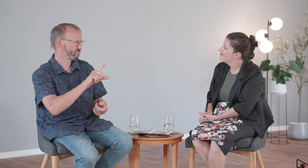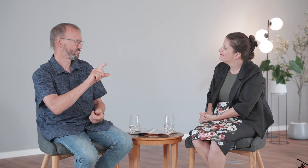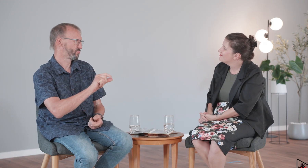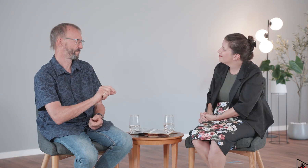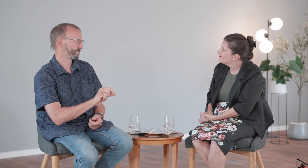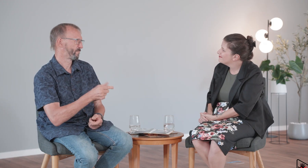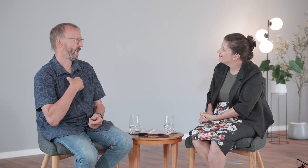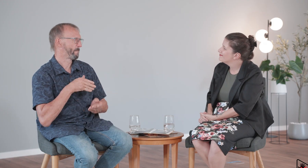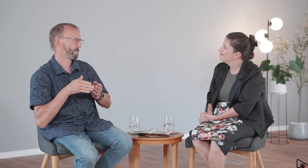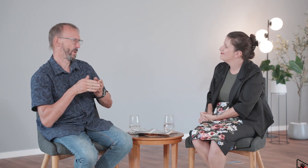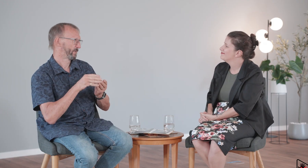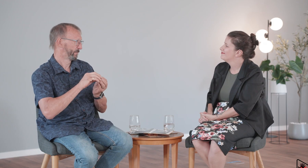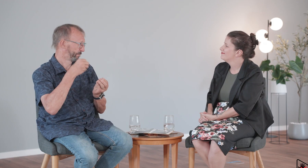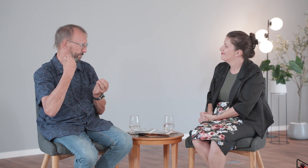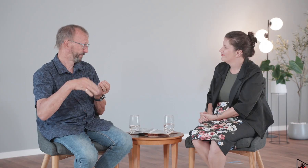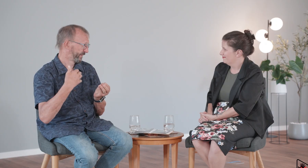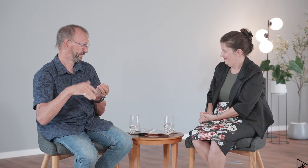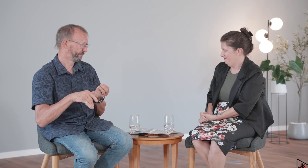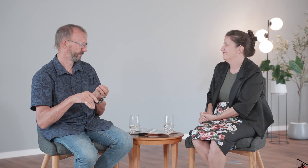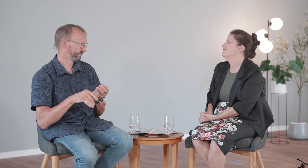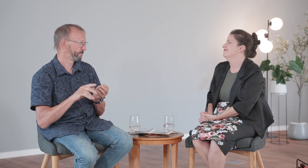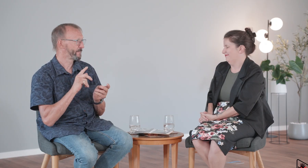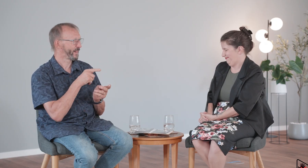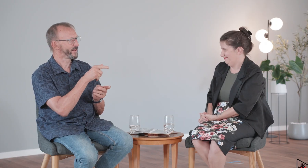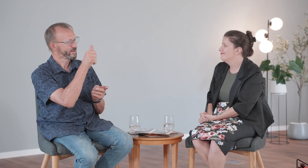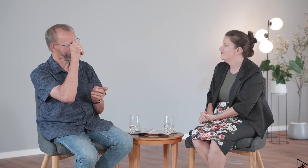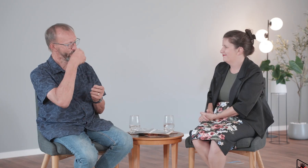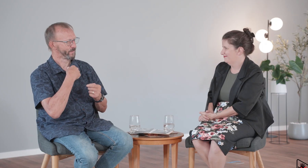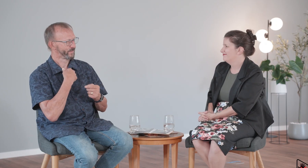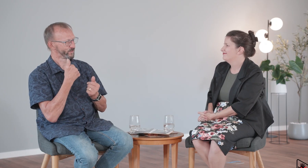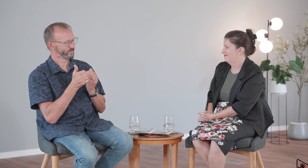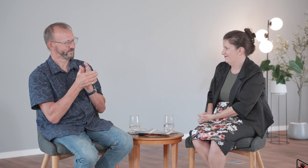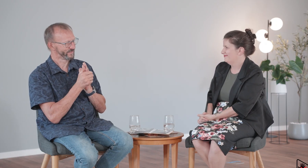went halves in this secondhand boat. It was fairly cheap. Normally boats are quite expensive,